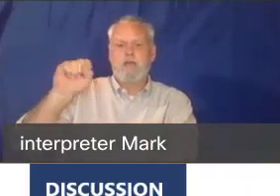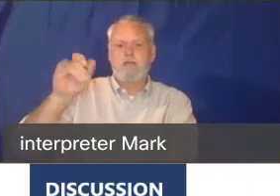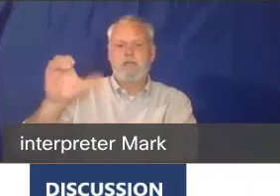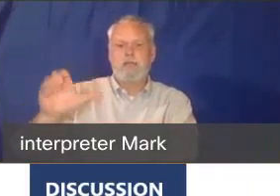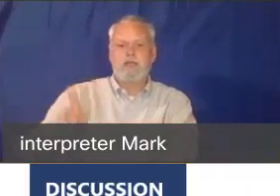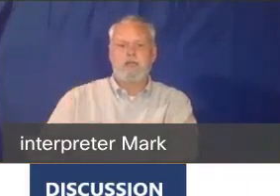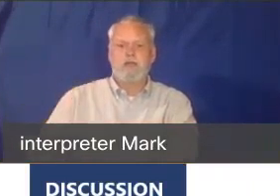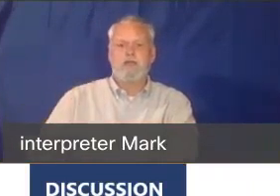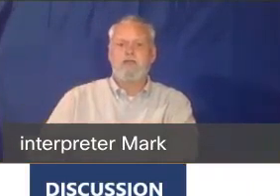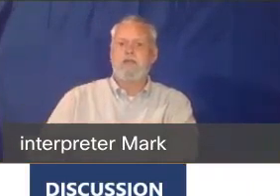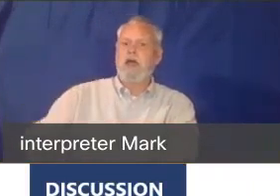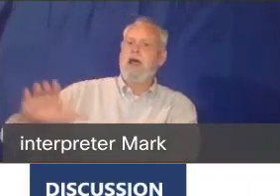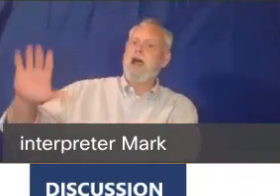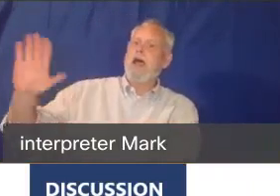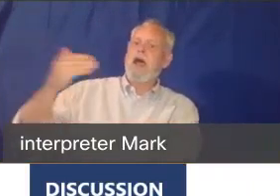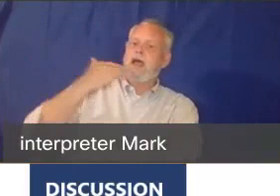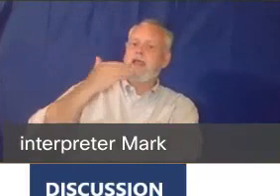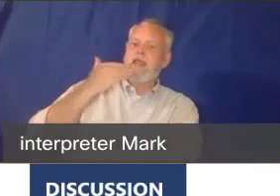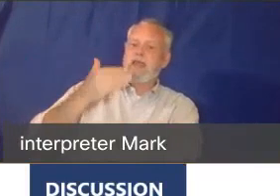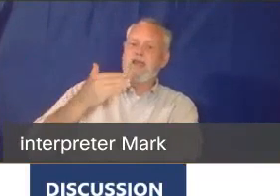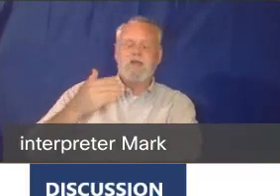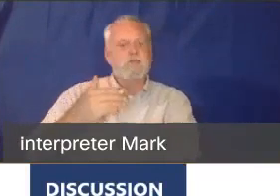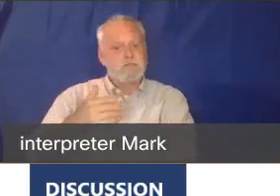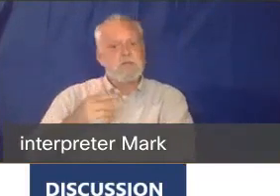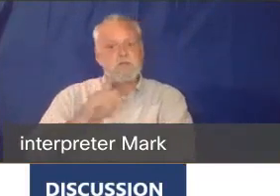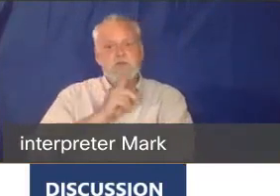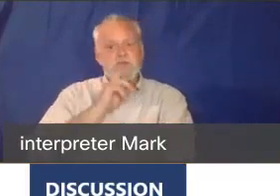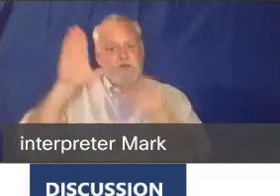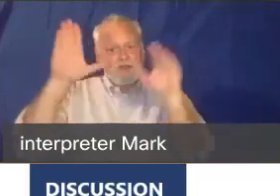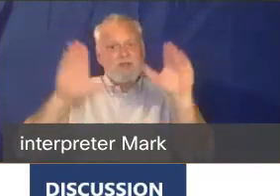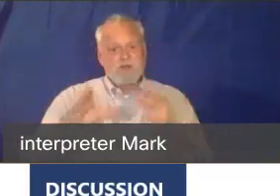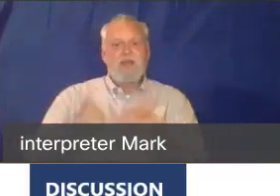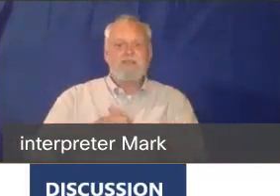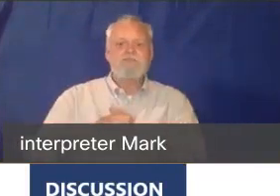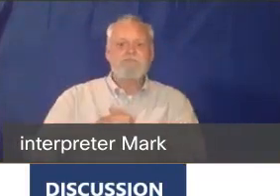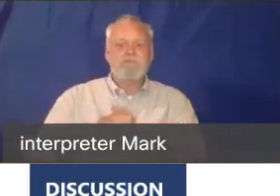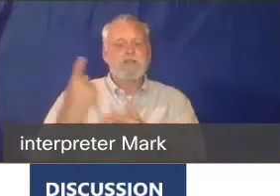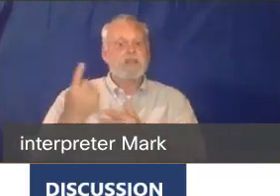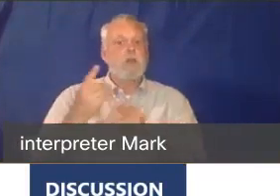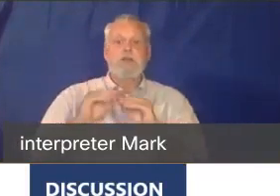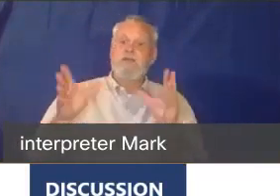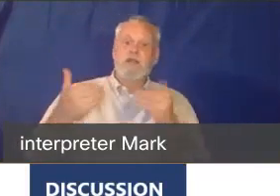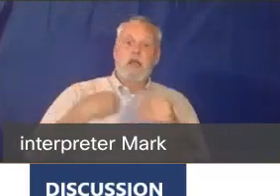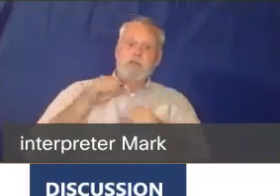Yeah, thank you so much. This has been really great. I was wondering as someone who definitely has spikes this quite a few times.